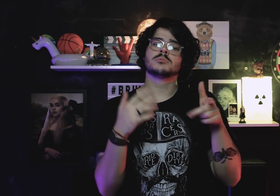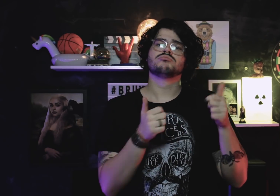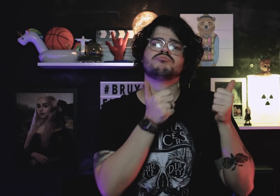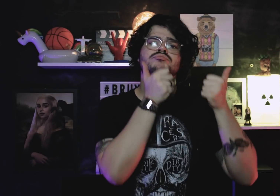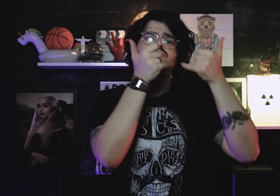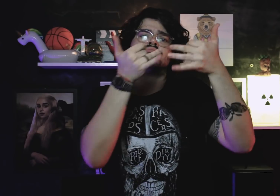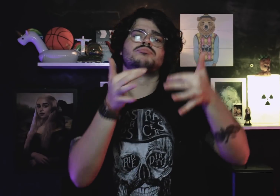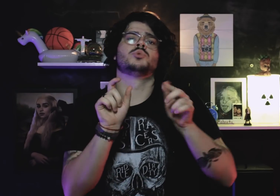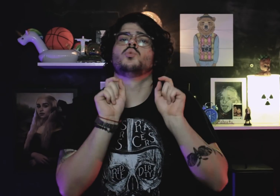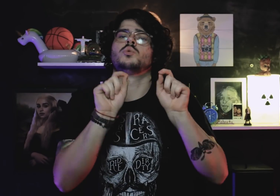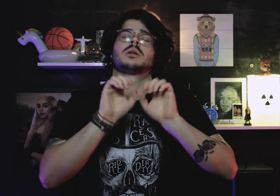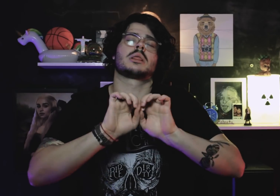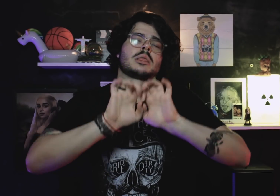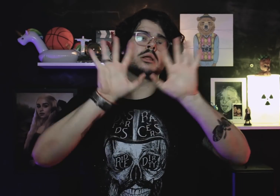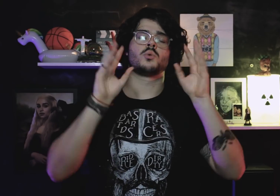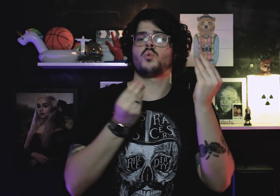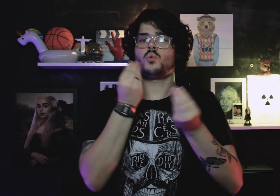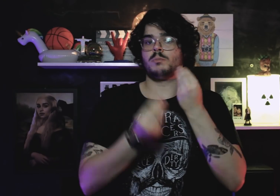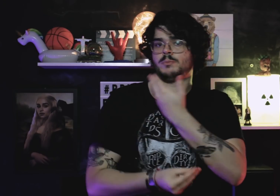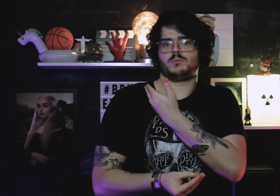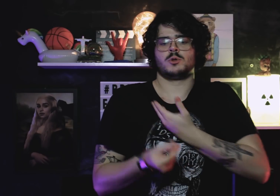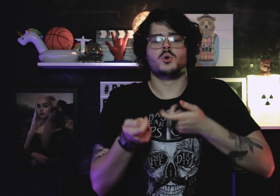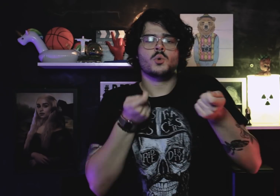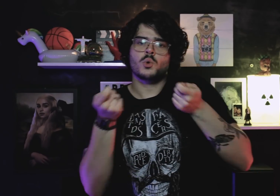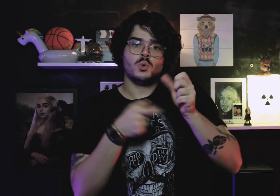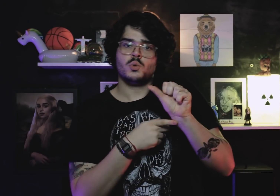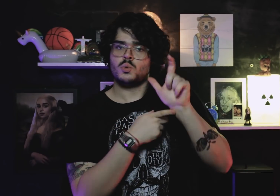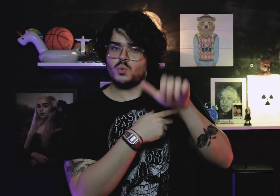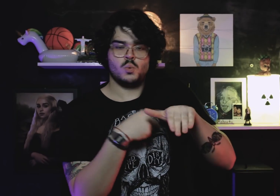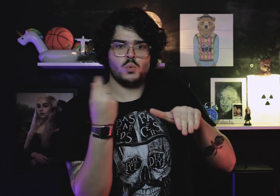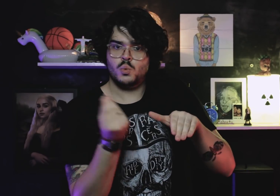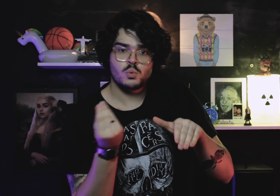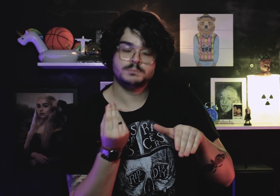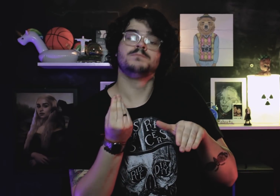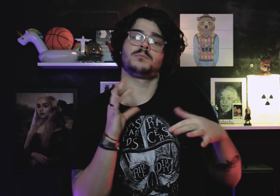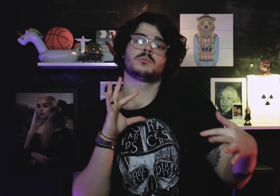he established in his government that a